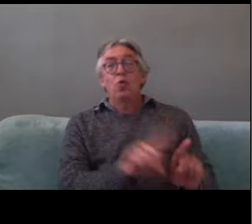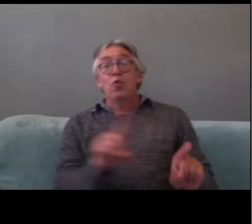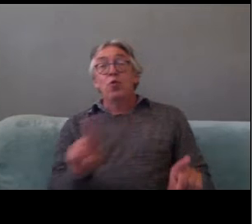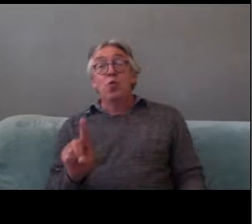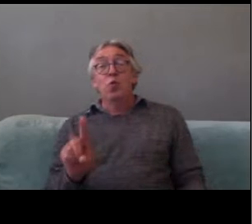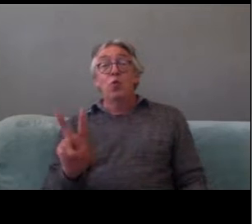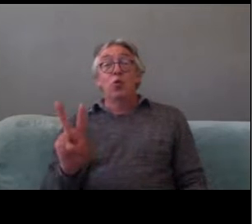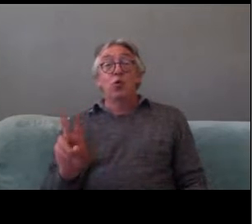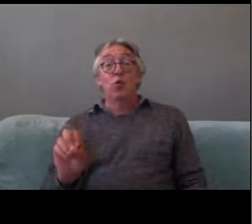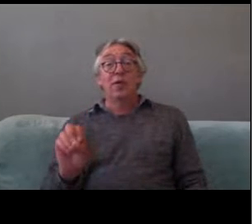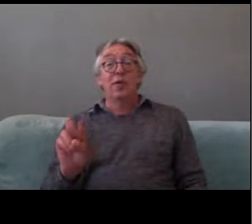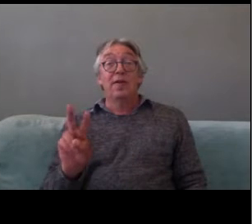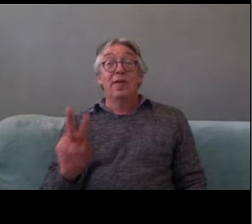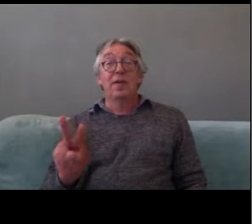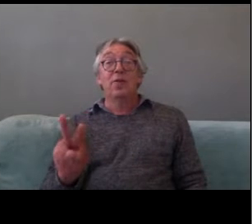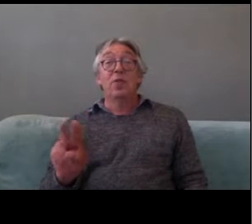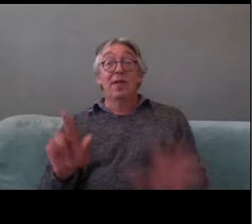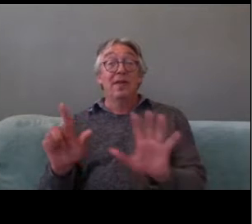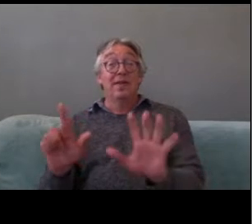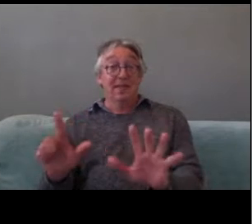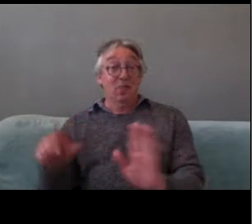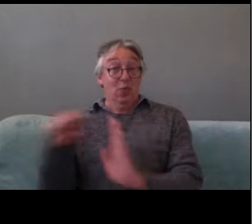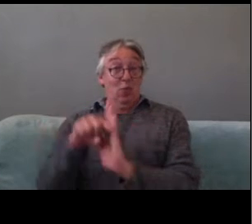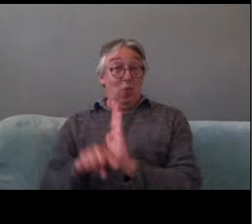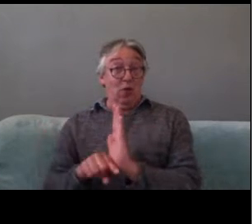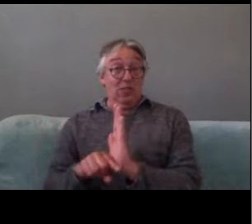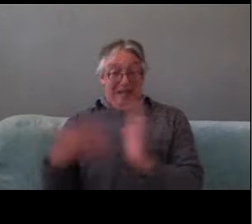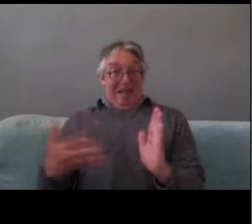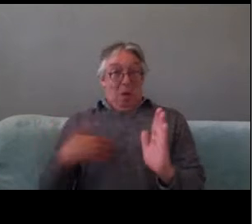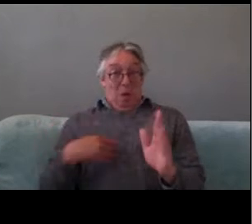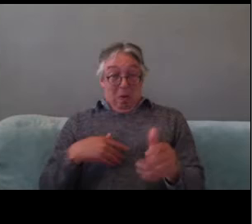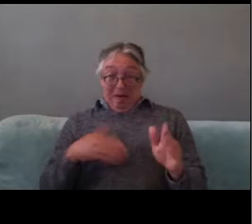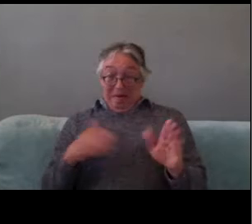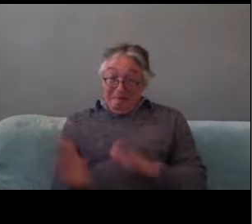Probably next week, some details will be available,